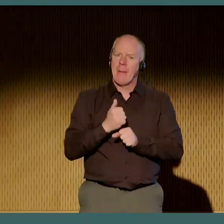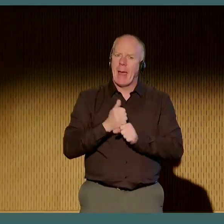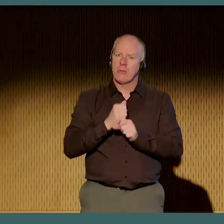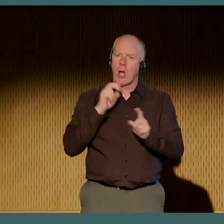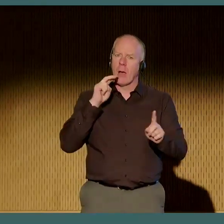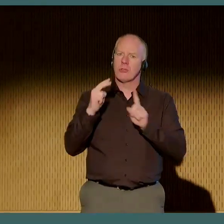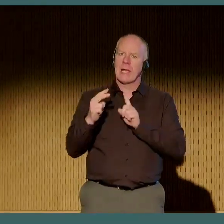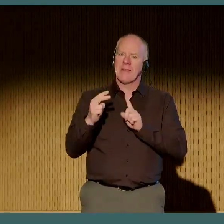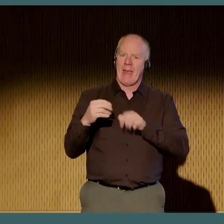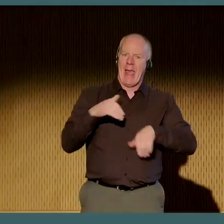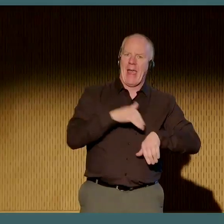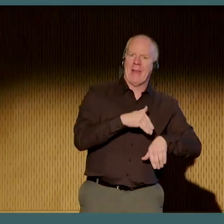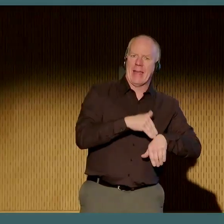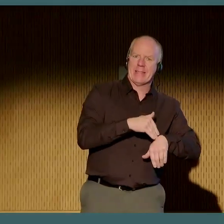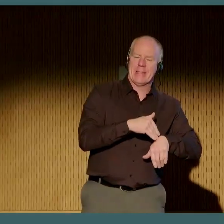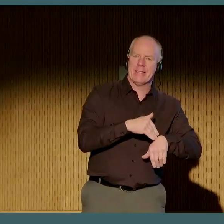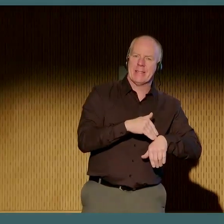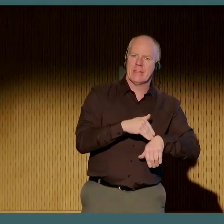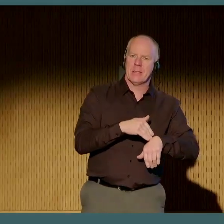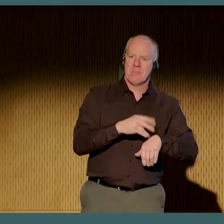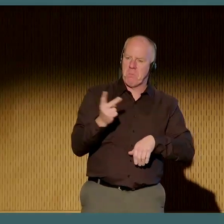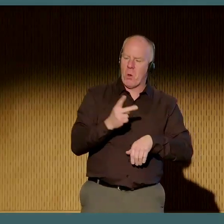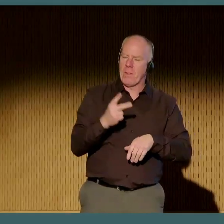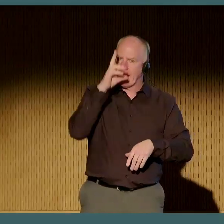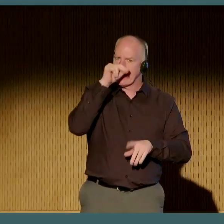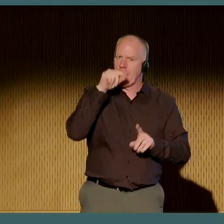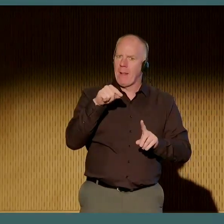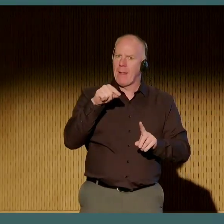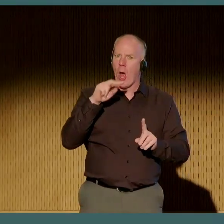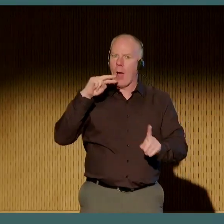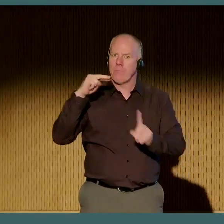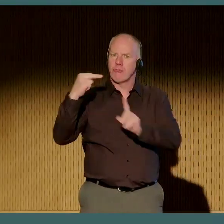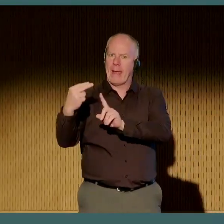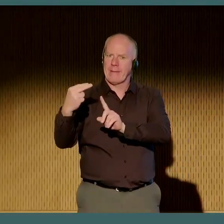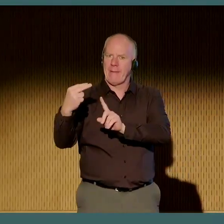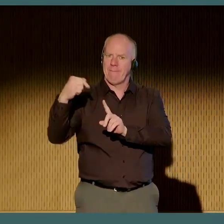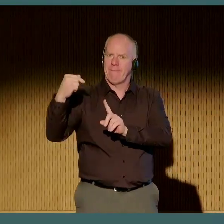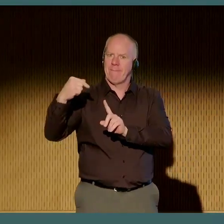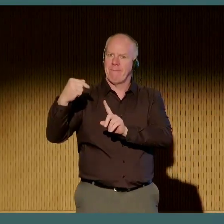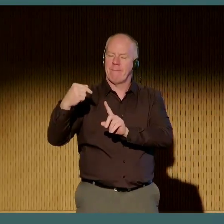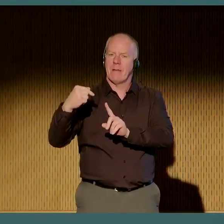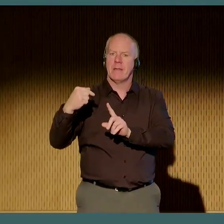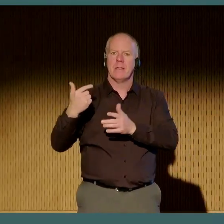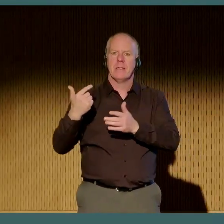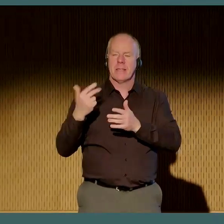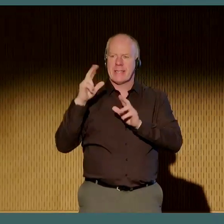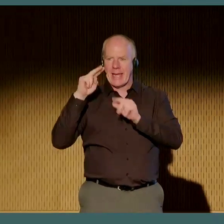and affectives. So that's an an example from an objective. They're accountable, measurable.